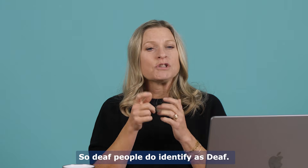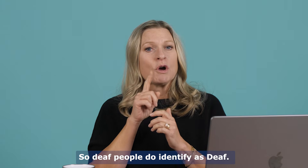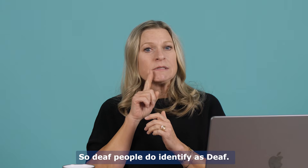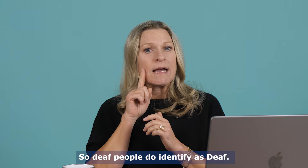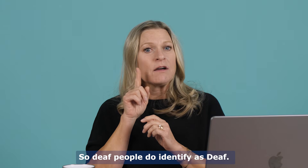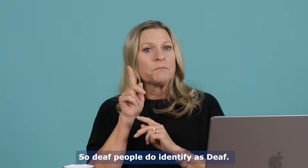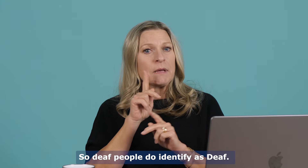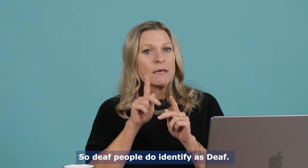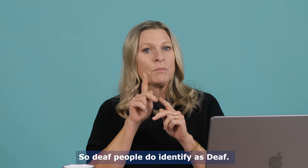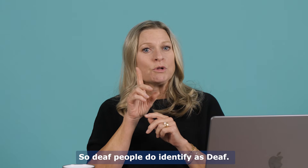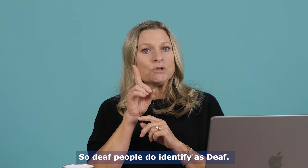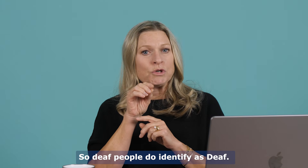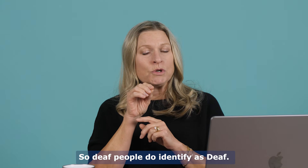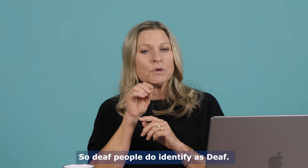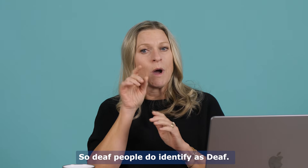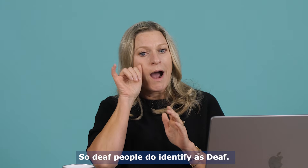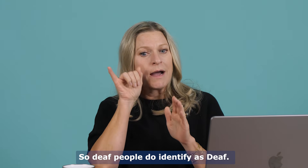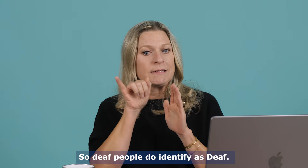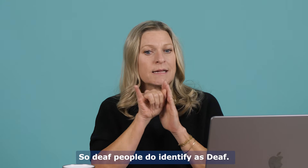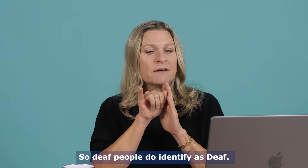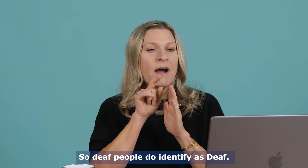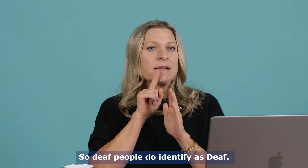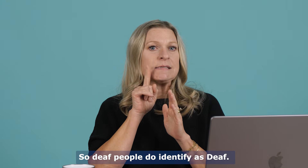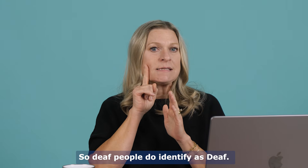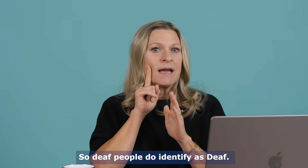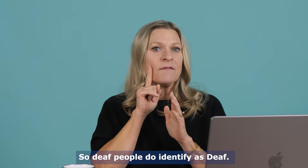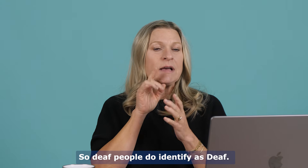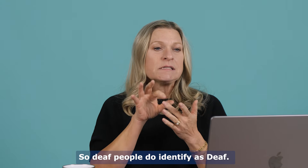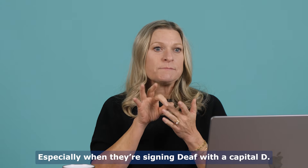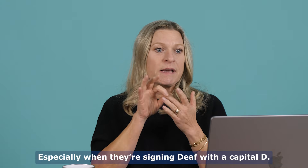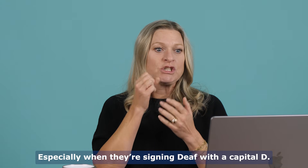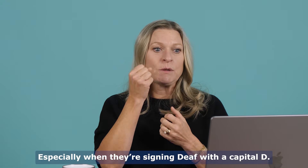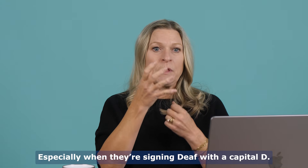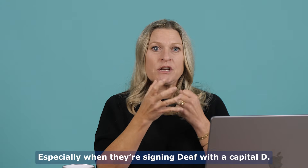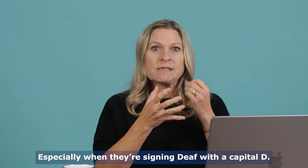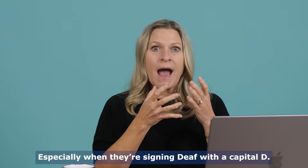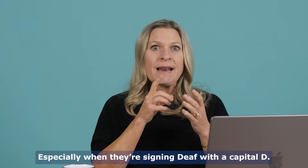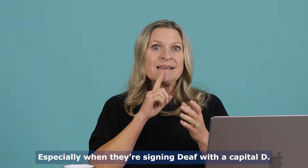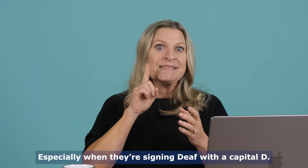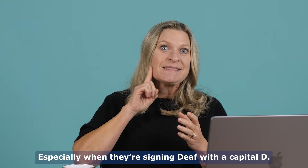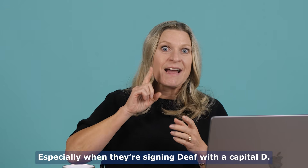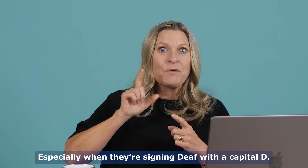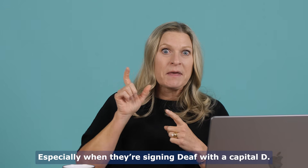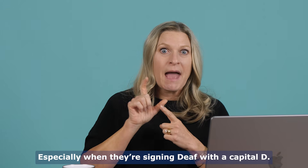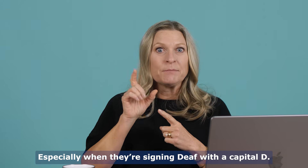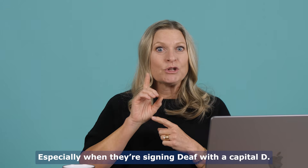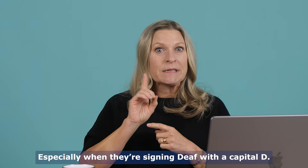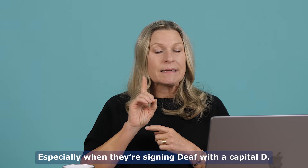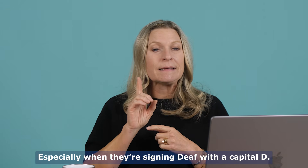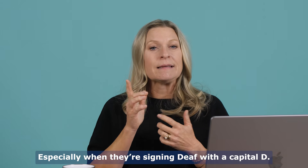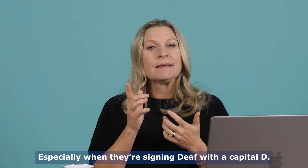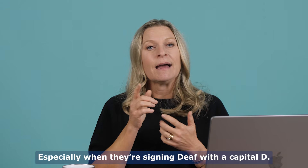So deaf people do identify as Deaf. Especially when they’re signing Deaf with a capital D.